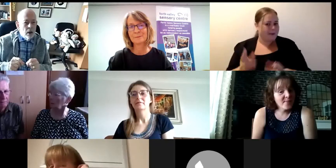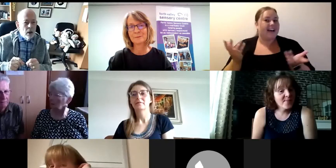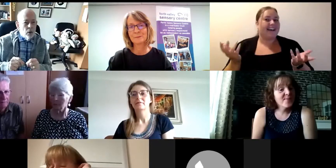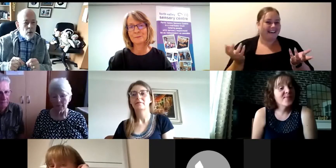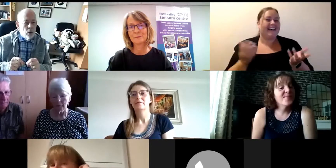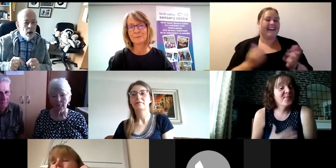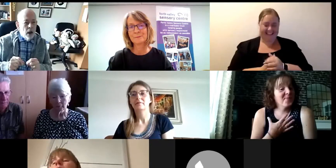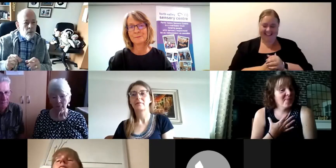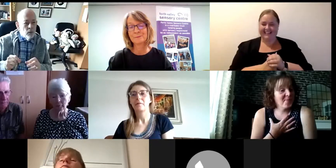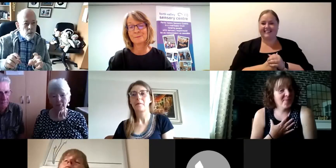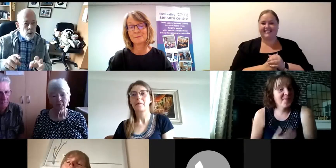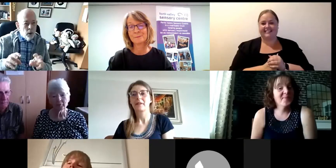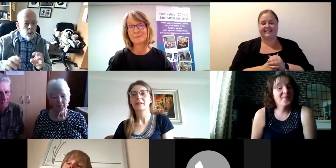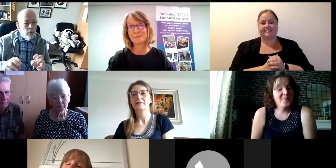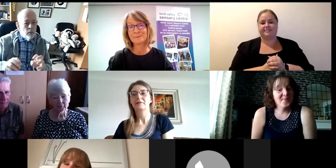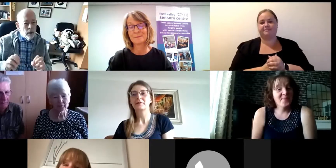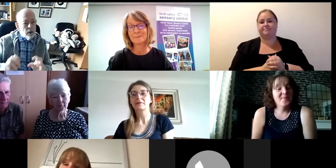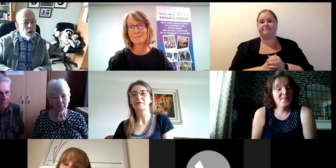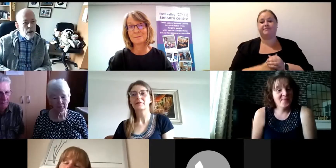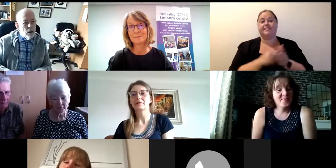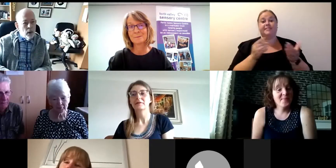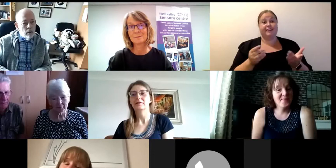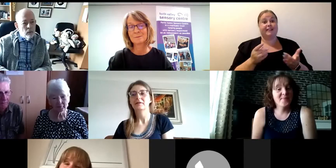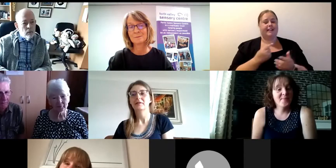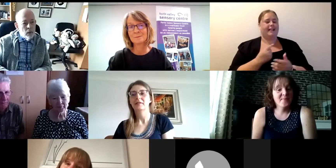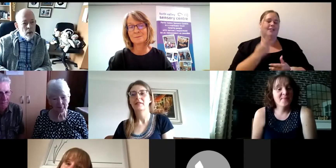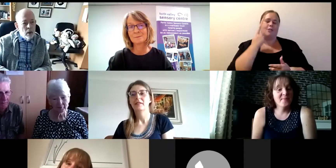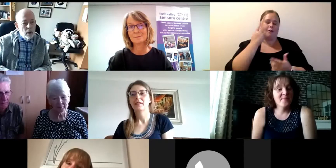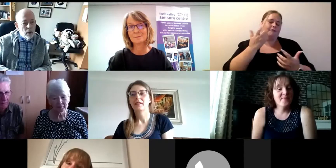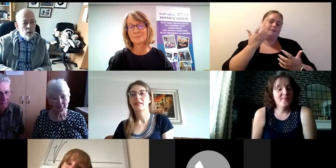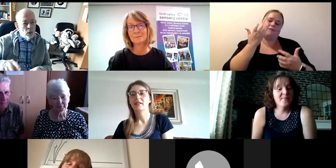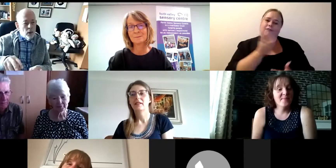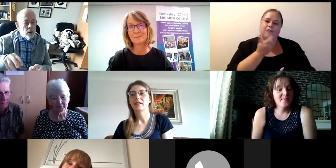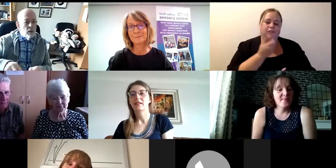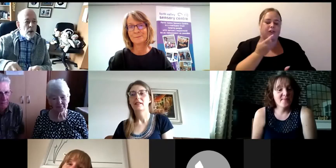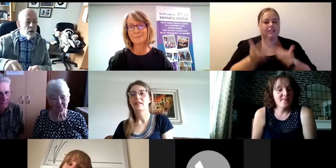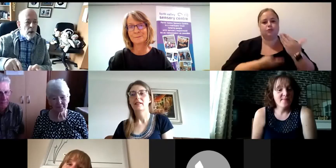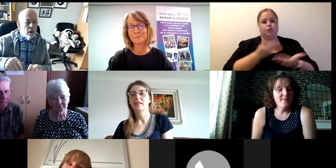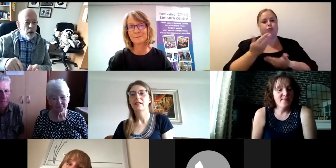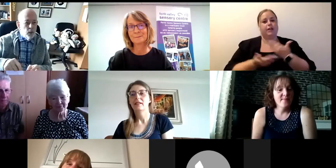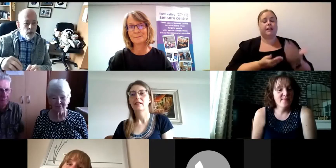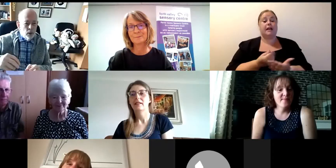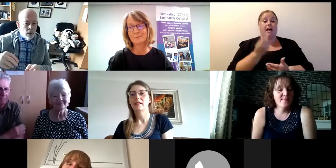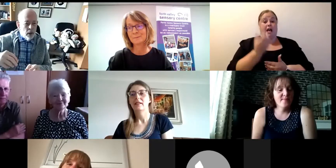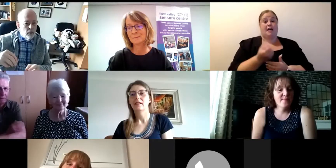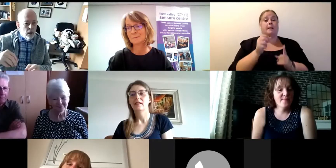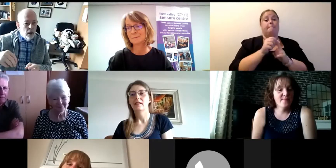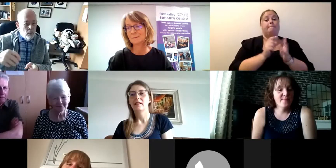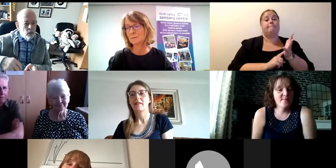and I'd put a plum and a tomato in. Now I know with the tomato I tell people to buy